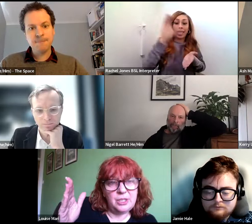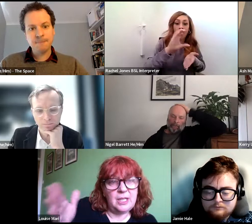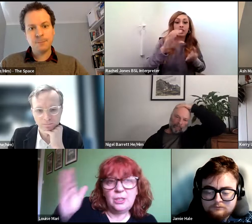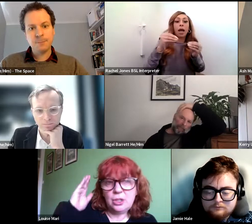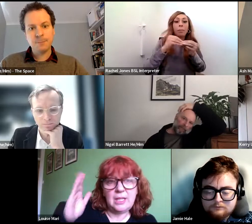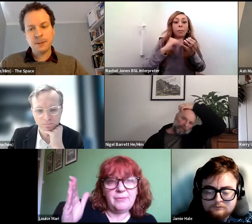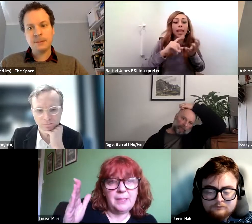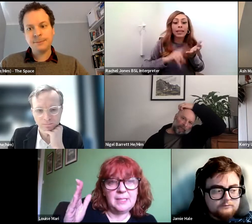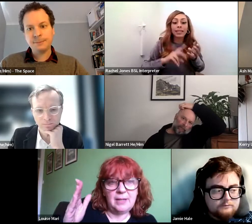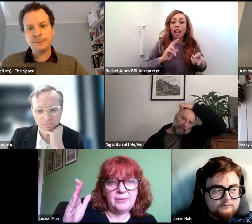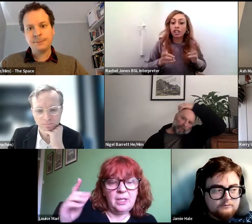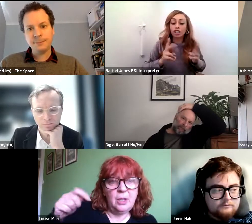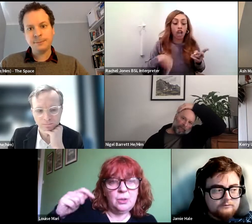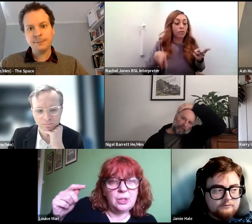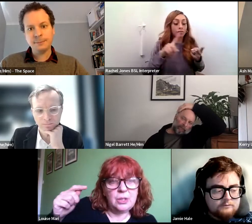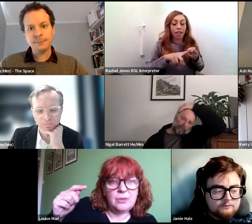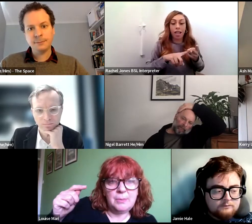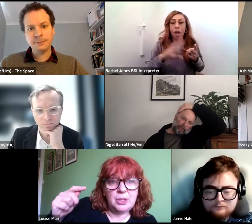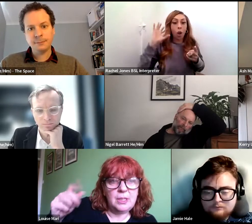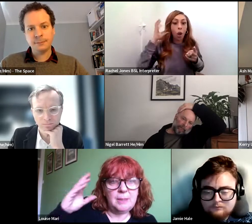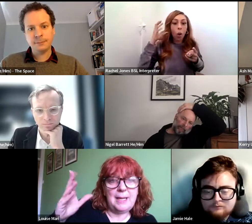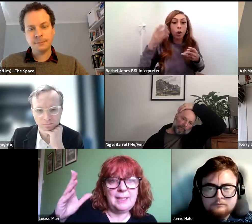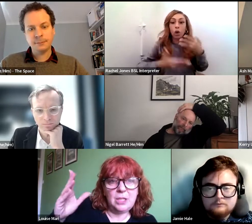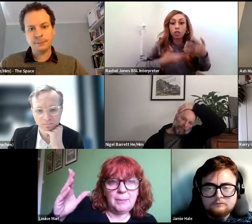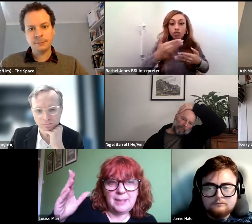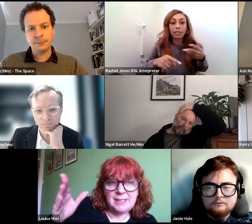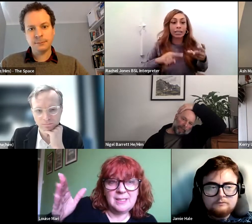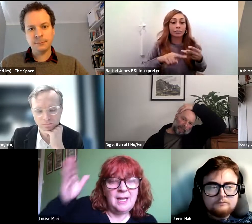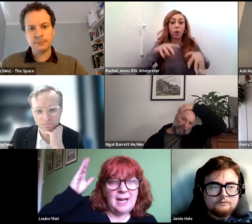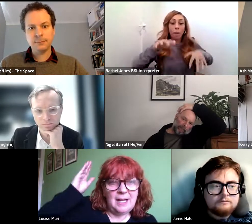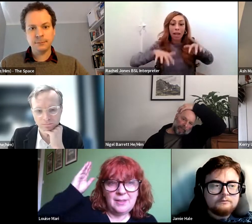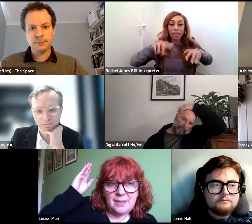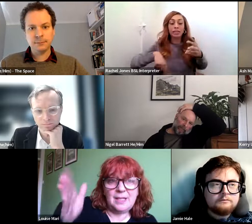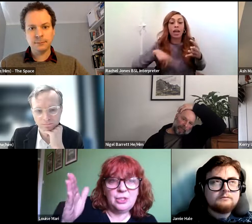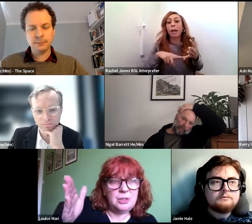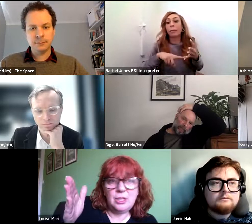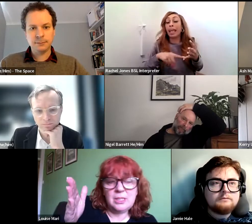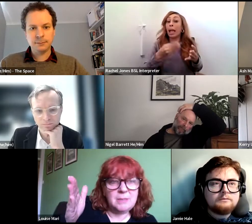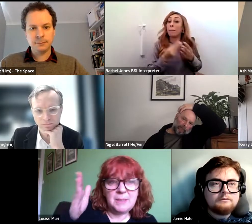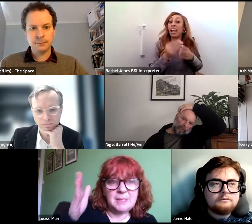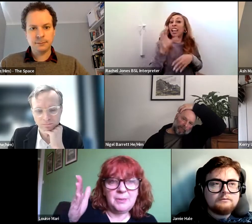and you should have money to have audio description, and a Palantypist, and that that should just be something -